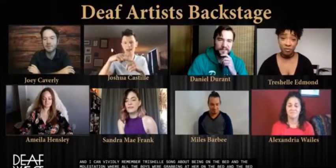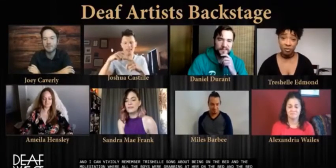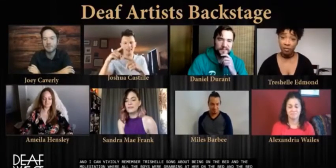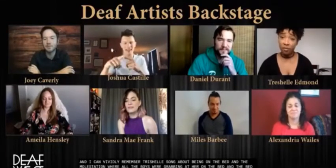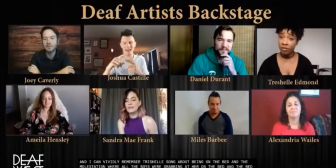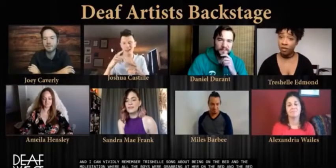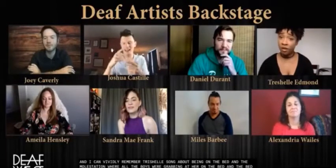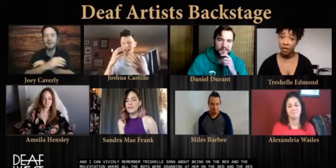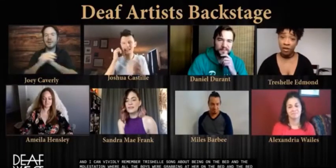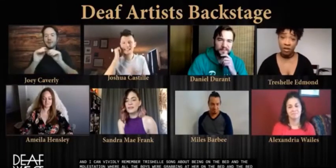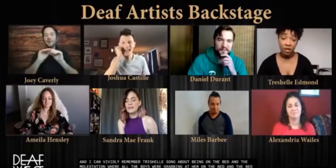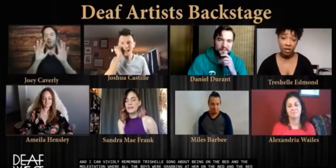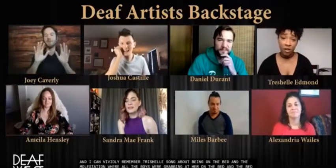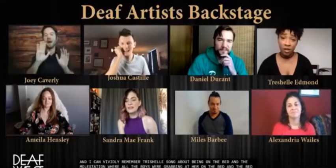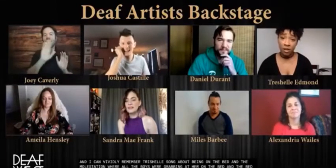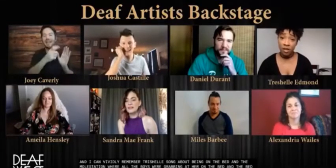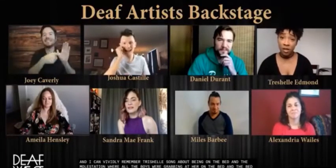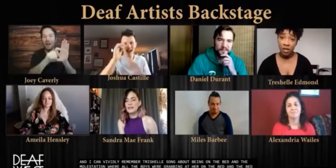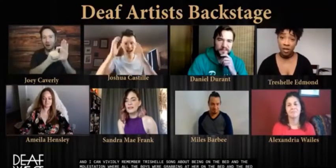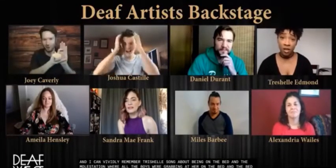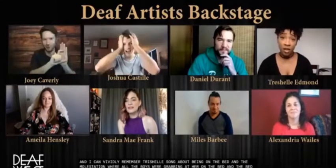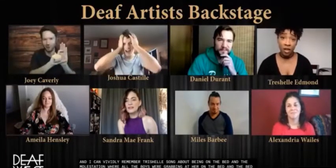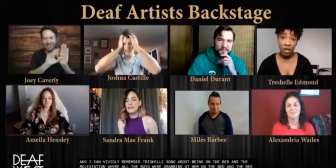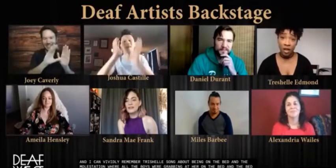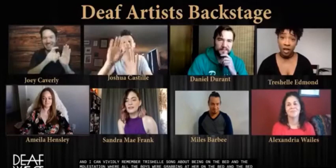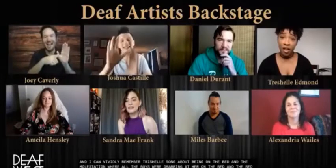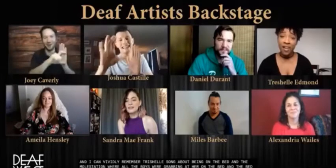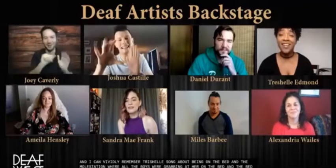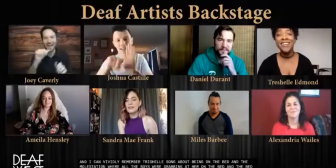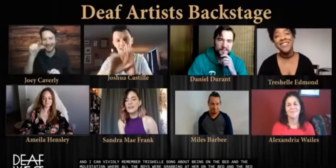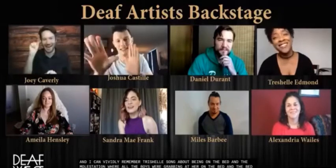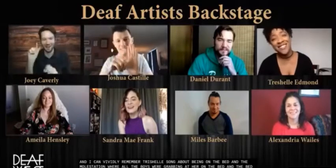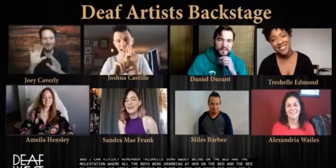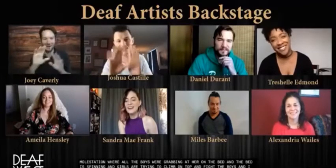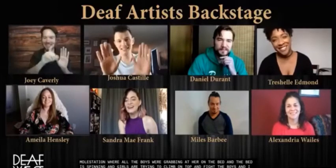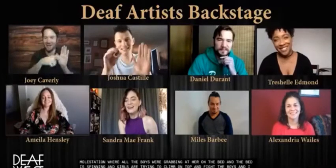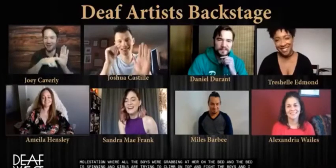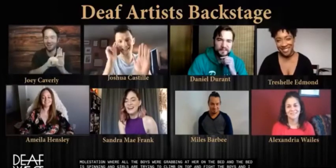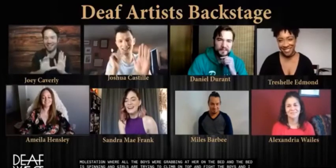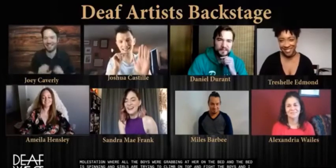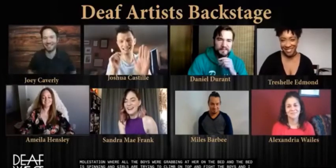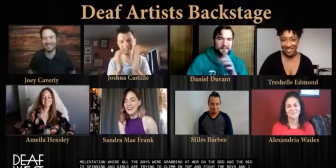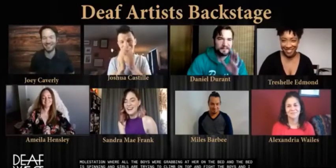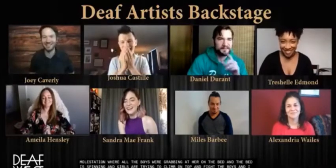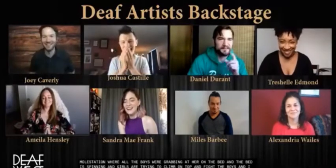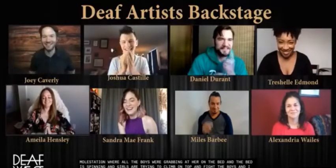I felt like I was in the middle of a funeral for him. And then Sandra-- Joey: Just to be clear.